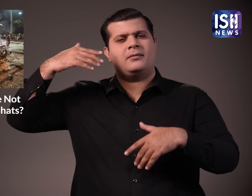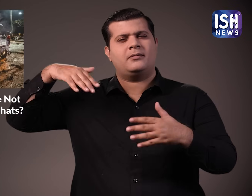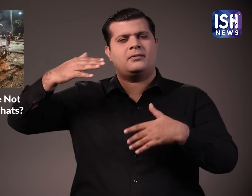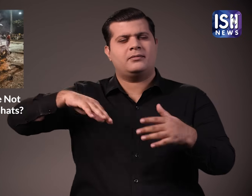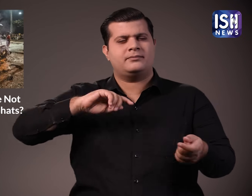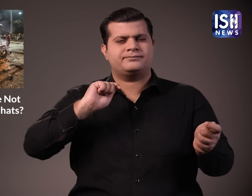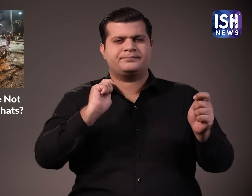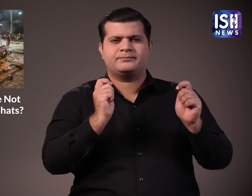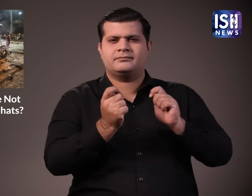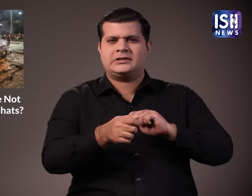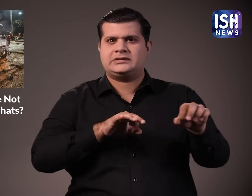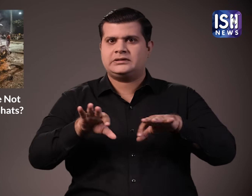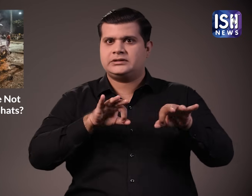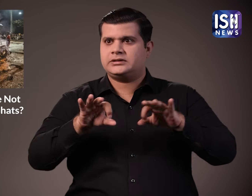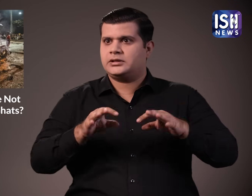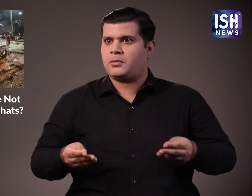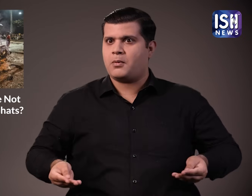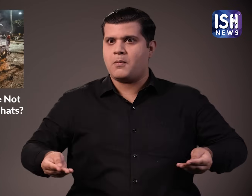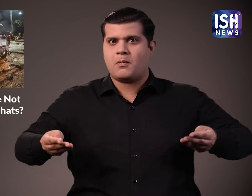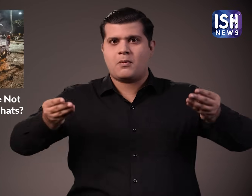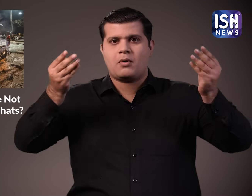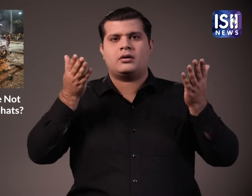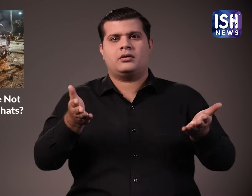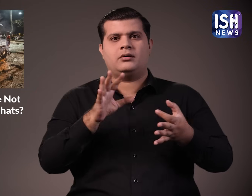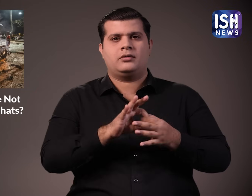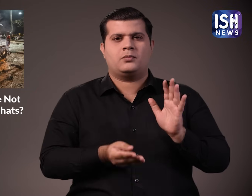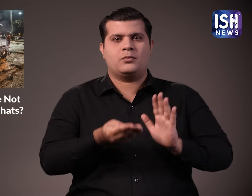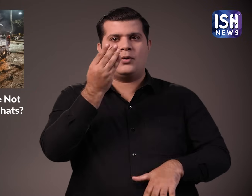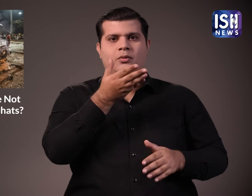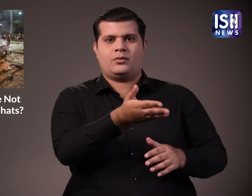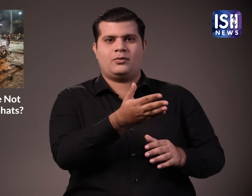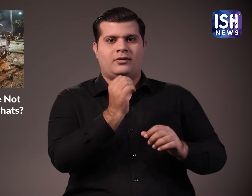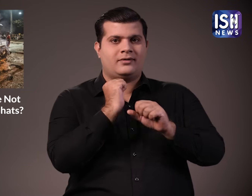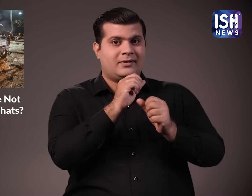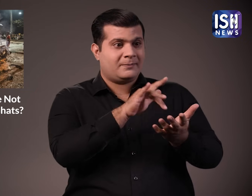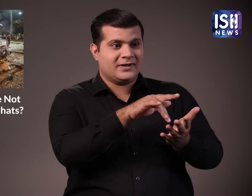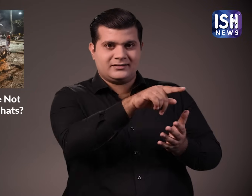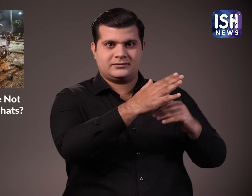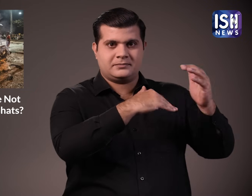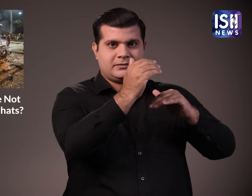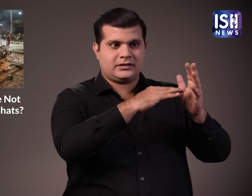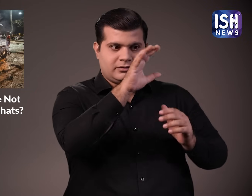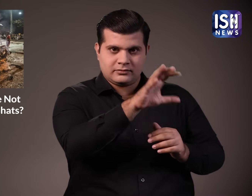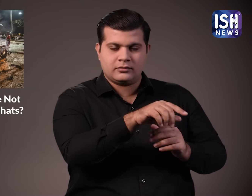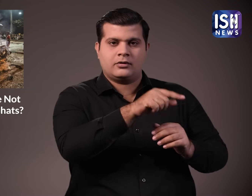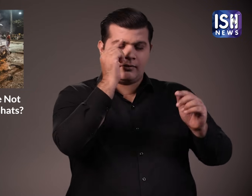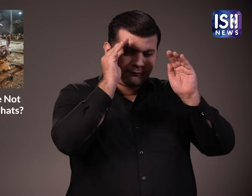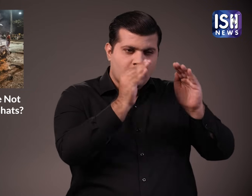Over the years, due to the rise of the cities, shamshan ghats have been built in cities as well.